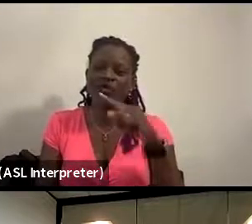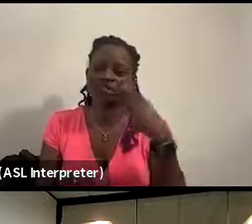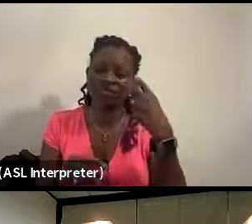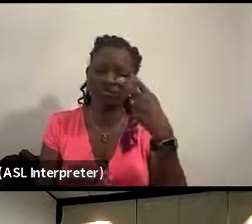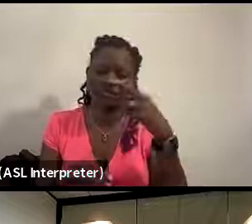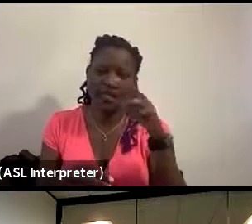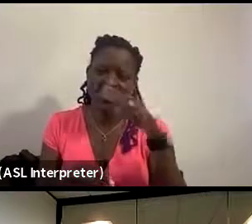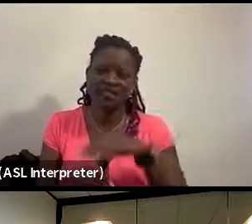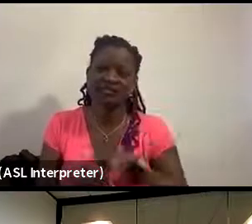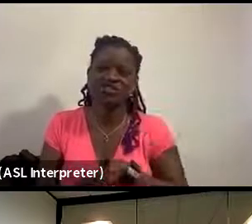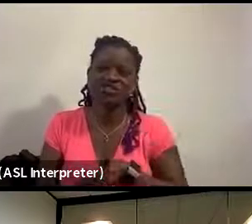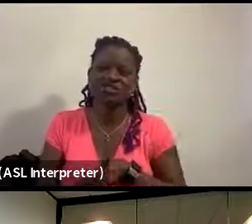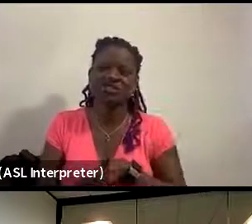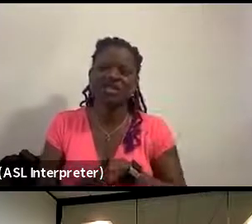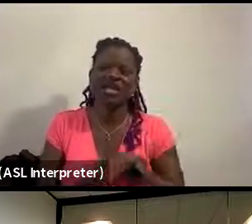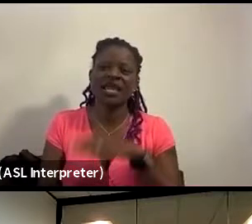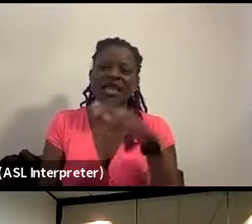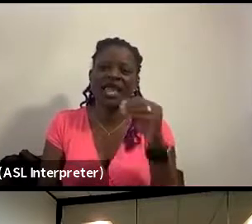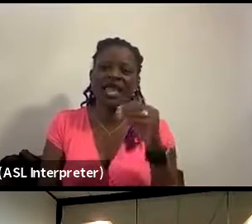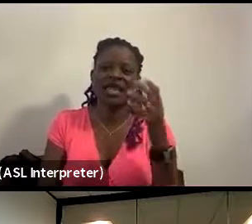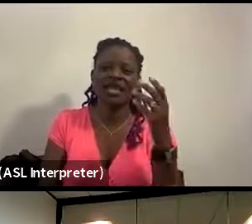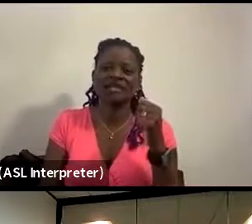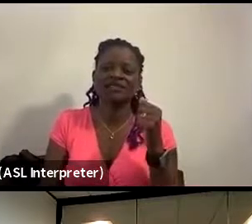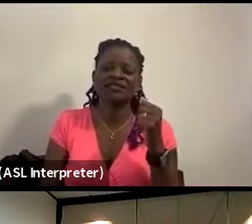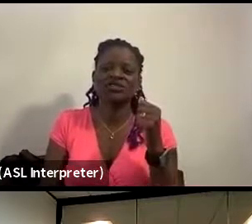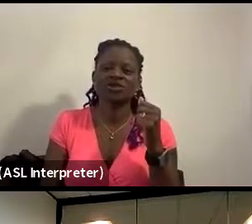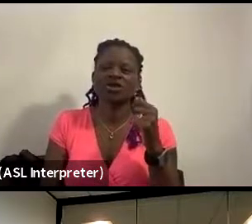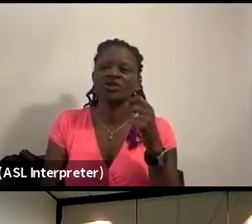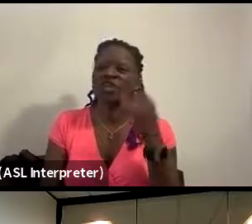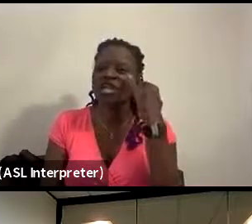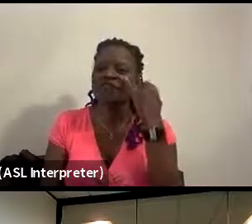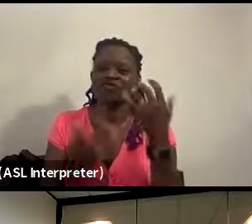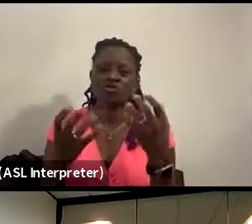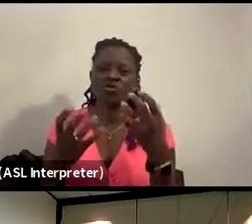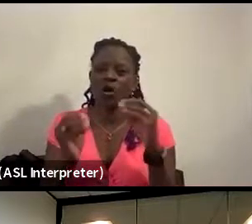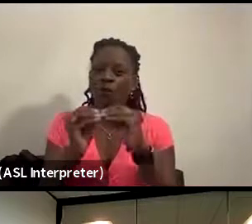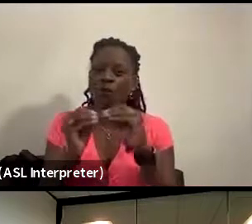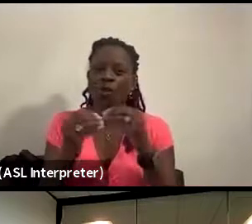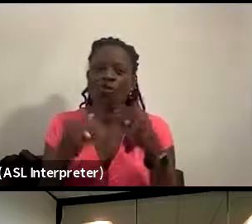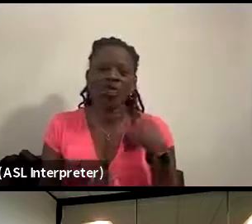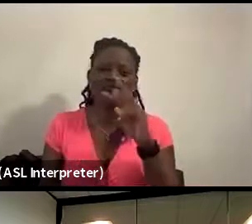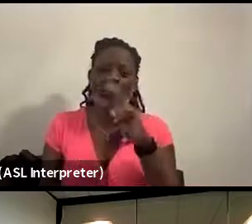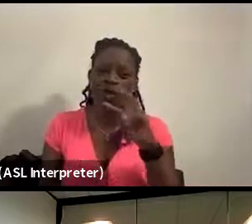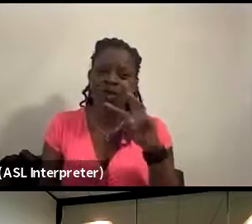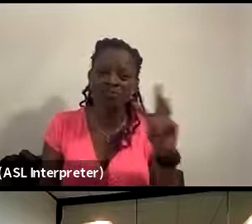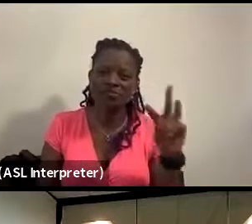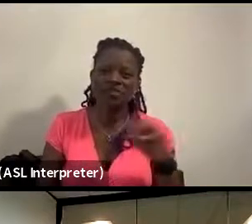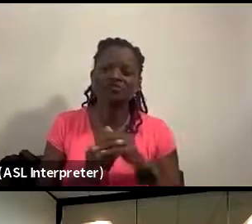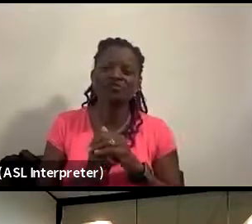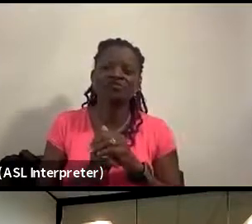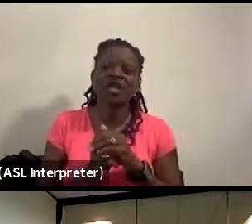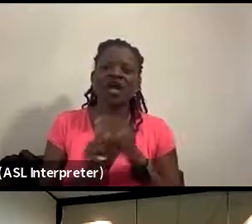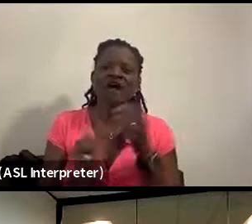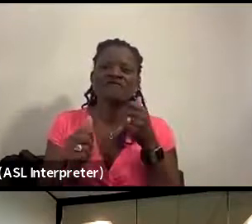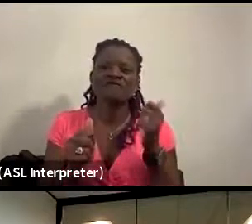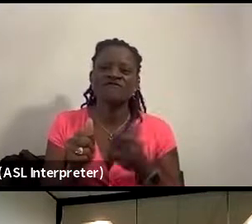Yes, go ahead and go to SoCoEmergencia.org backslash vaccine. And you can also follow us on Facebook and Twitter.